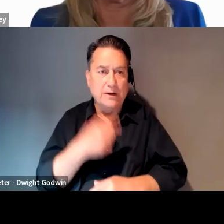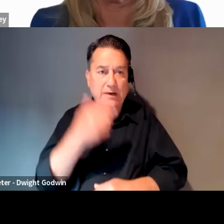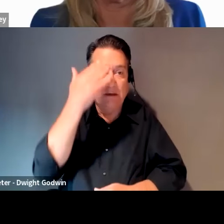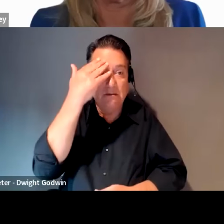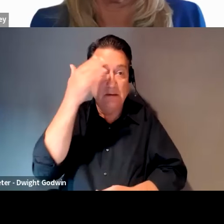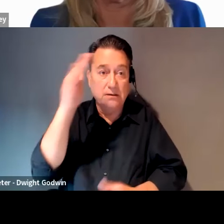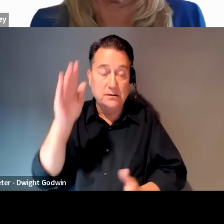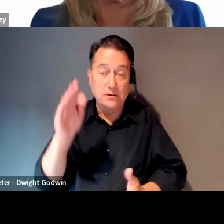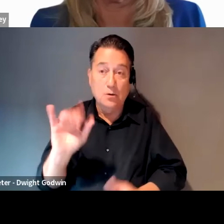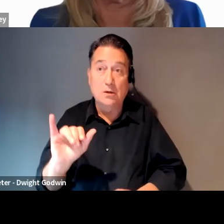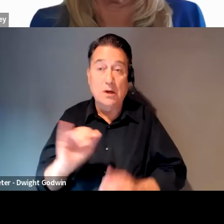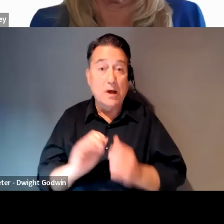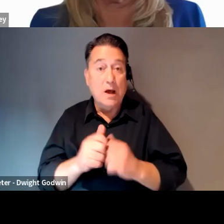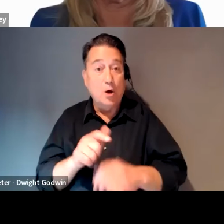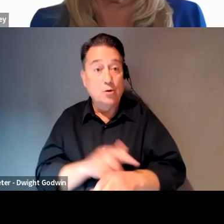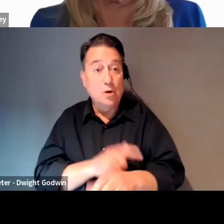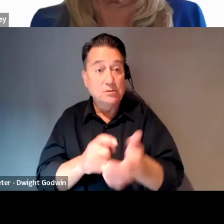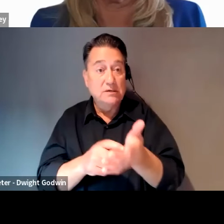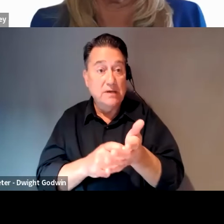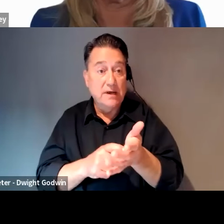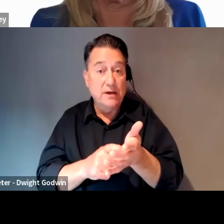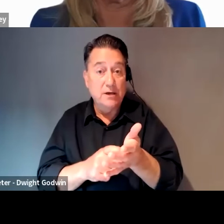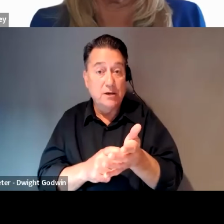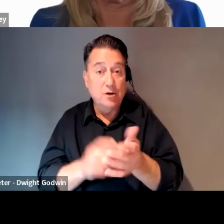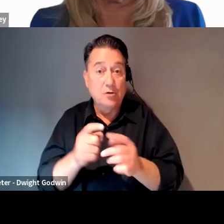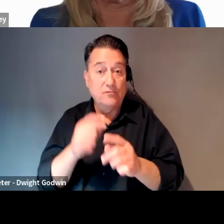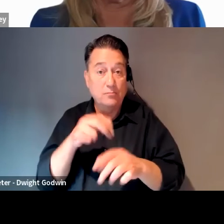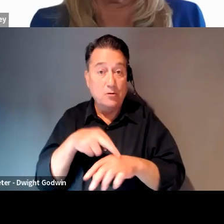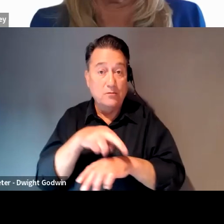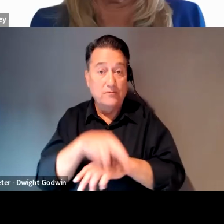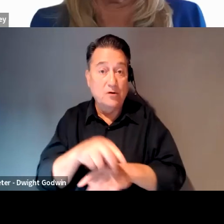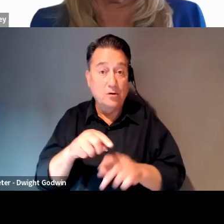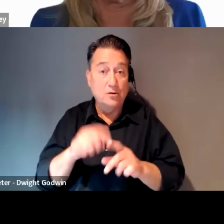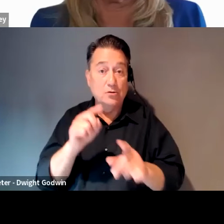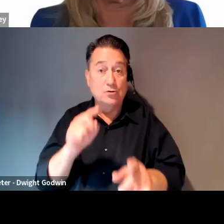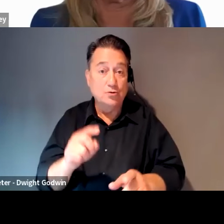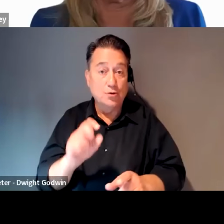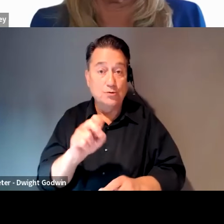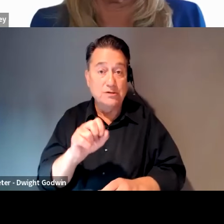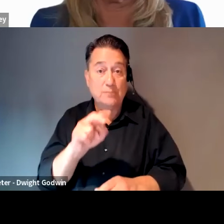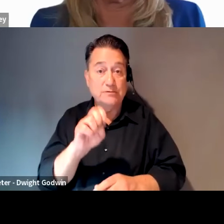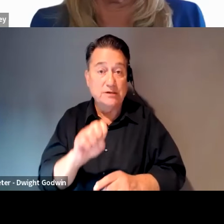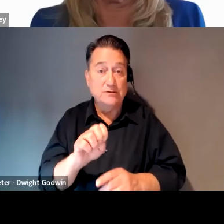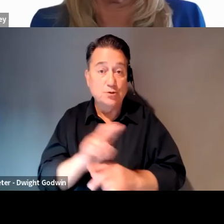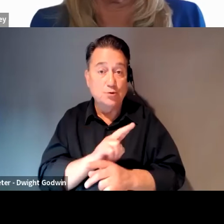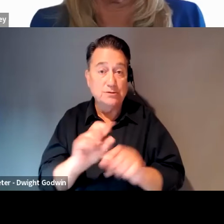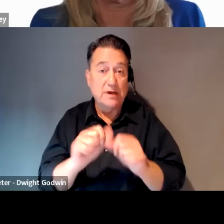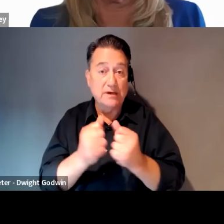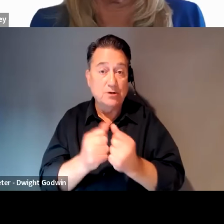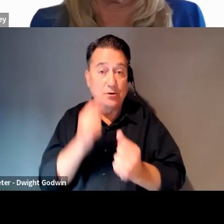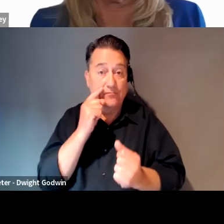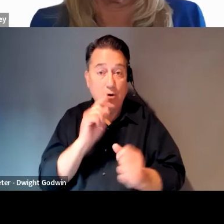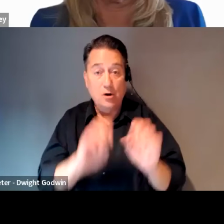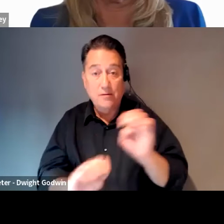like, how long does it take from a referral to substance use agency for evaluation until their admission into treatment?